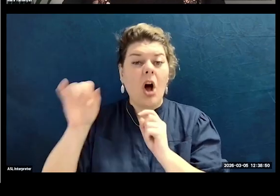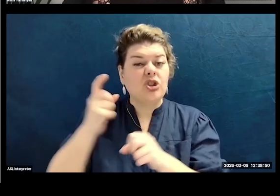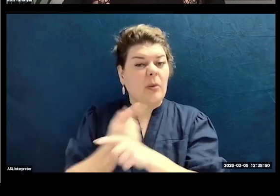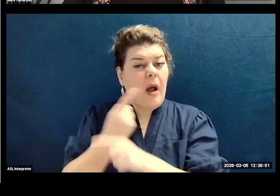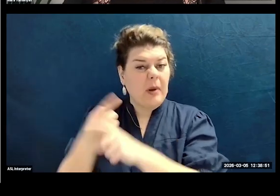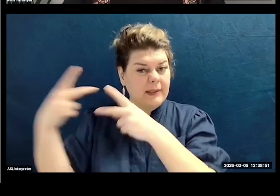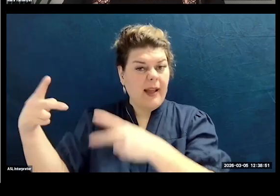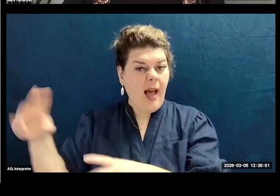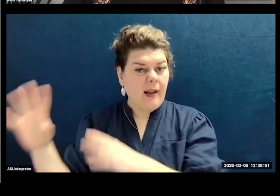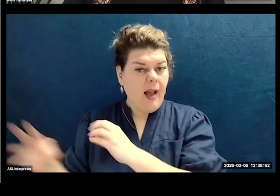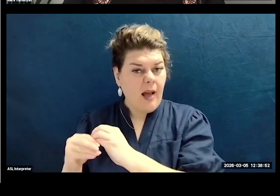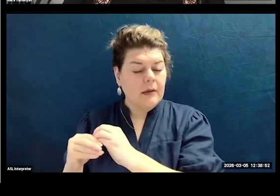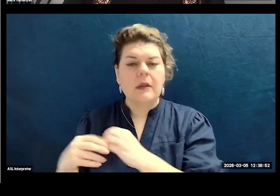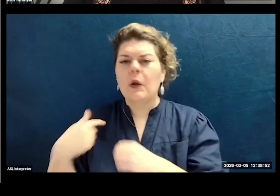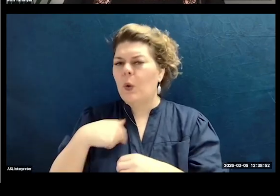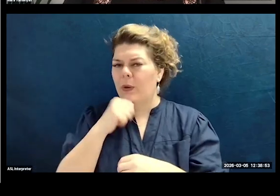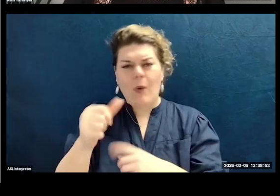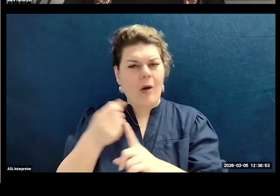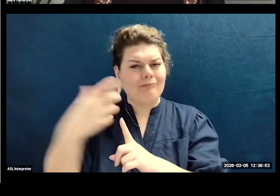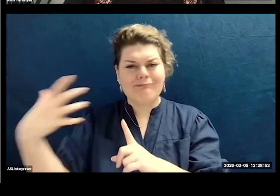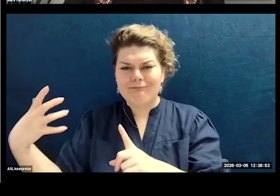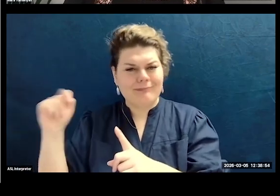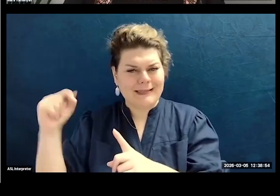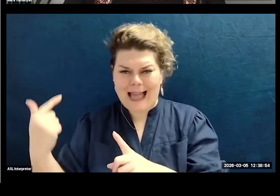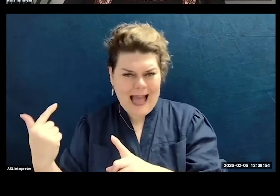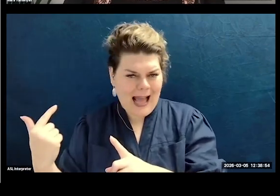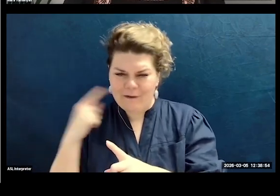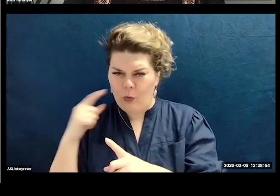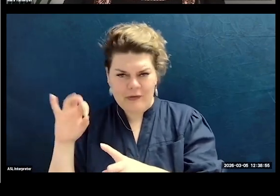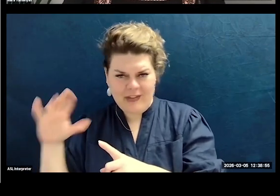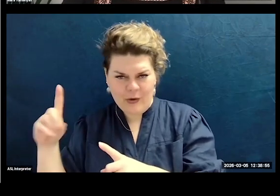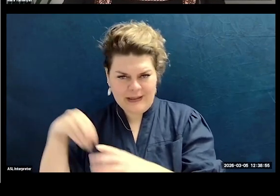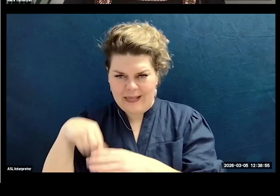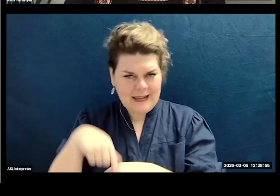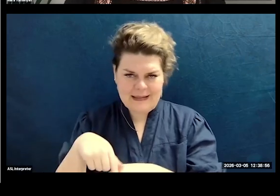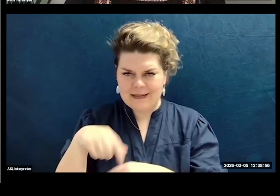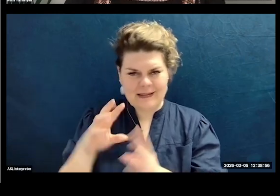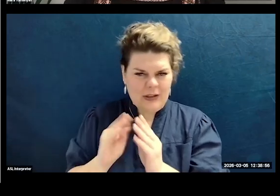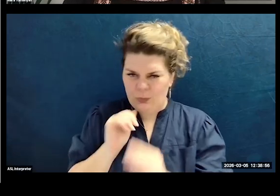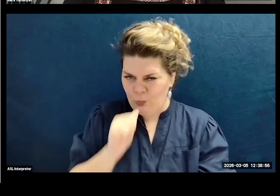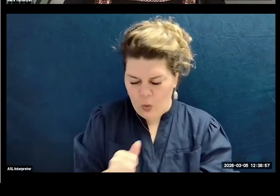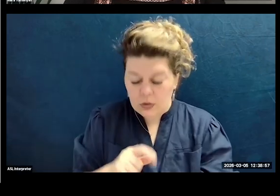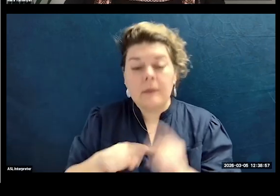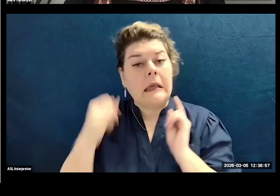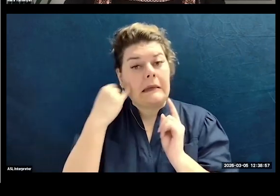We're not gonna cover tagging form fields in this two-part session, but if you're interested, we can follow up